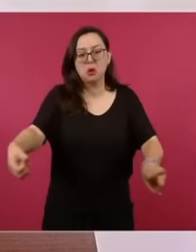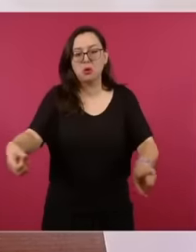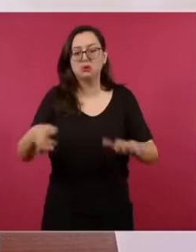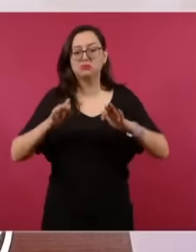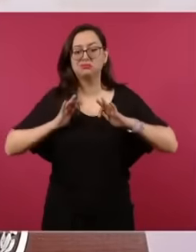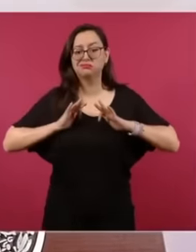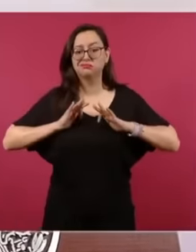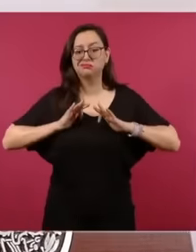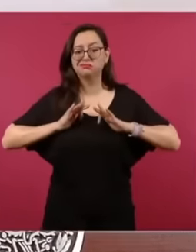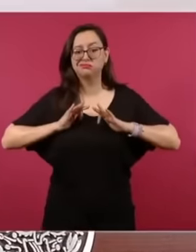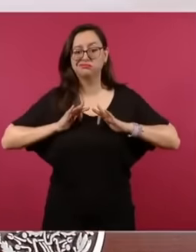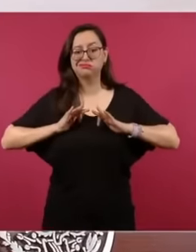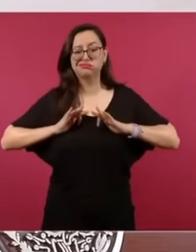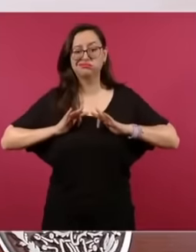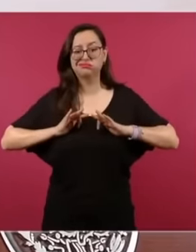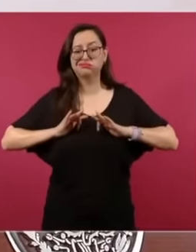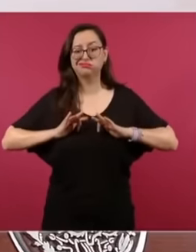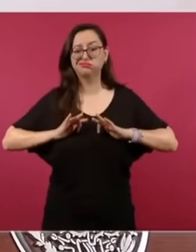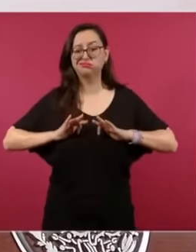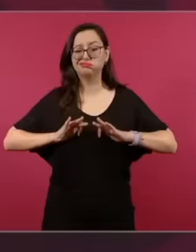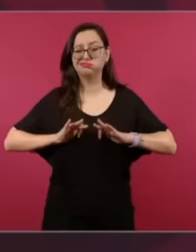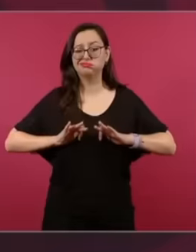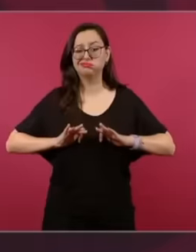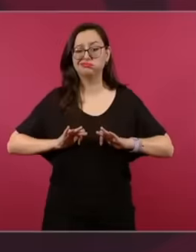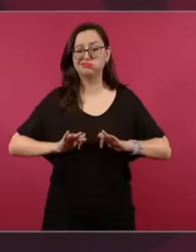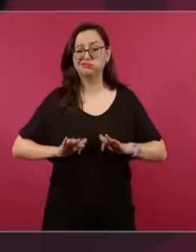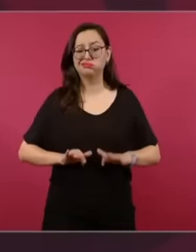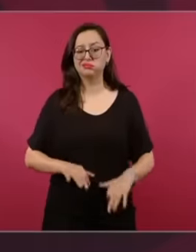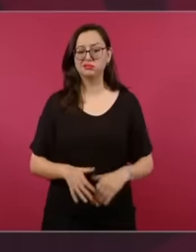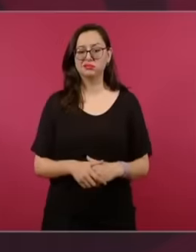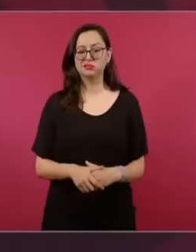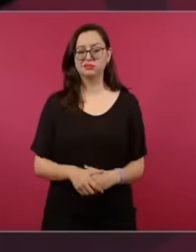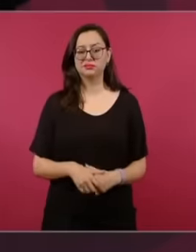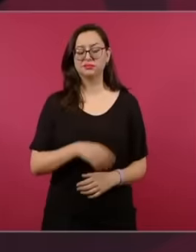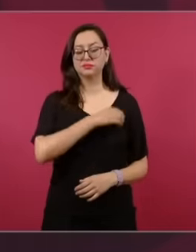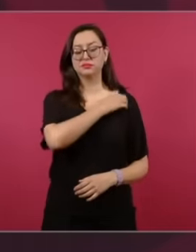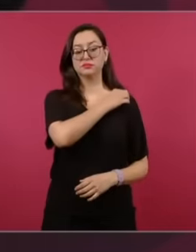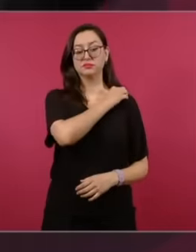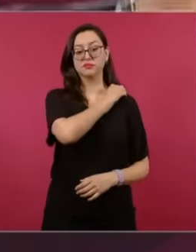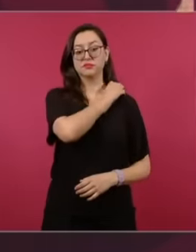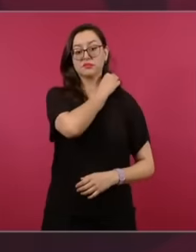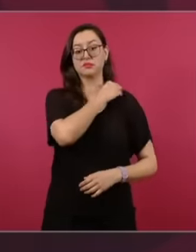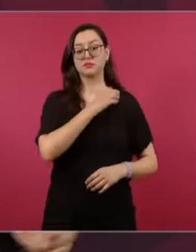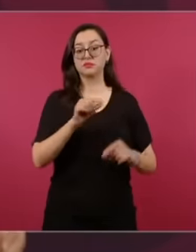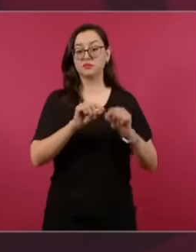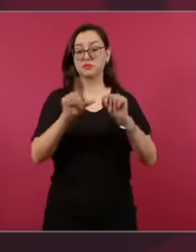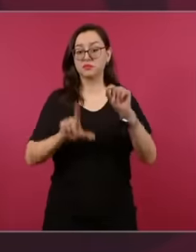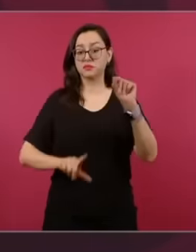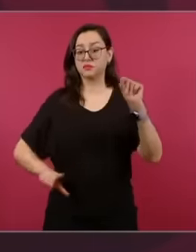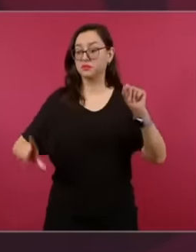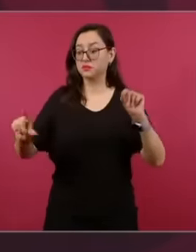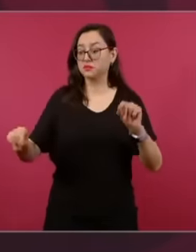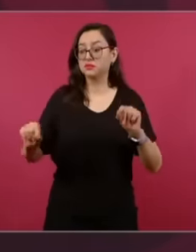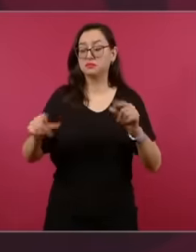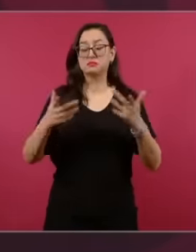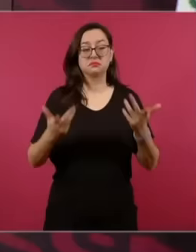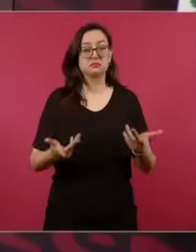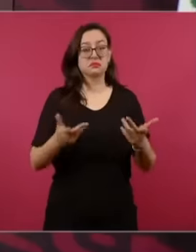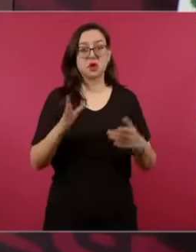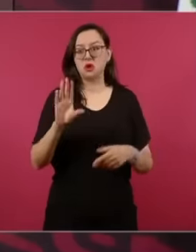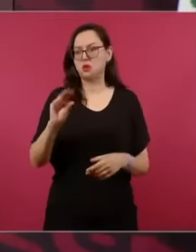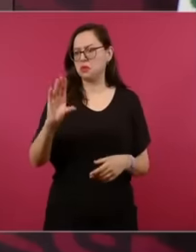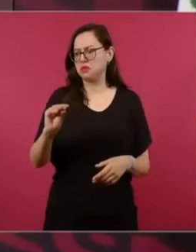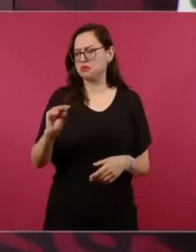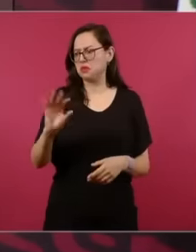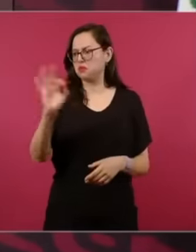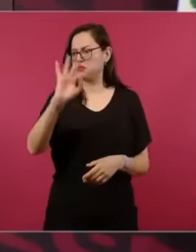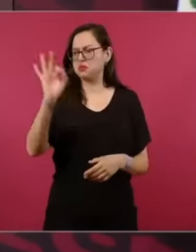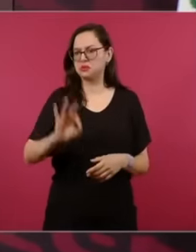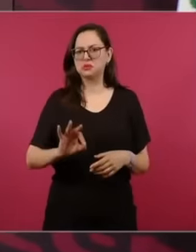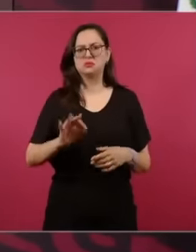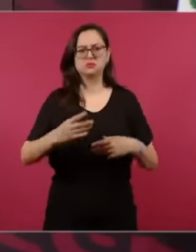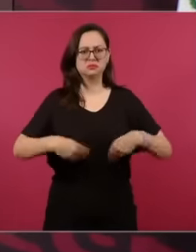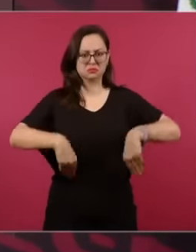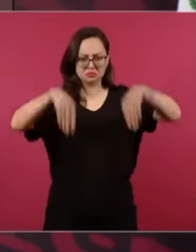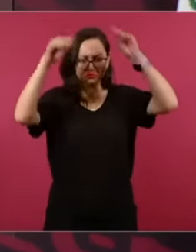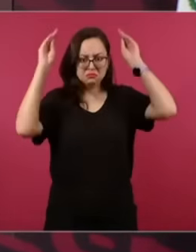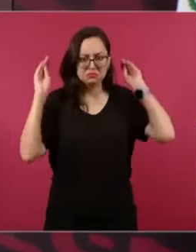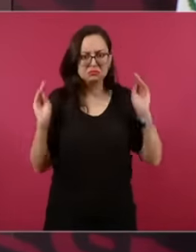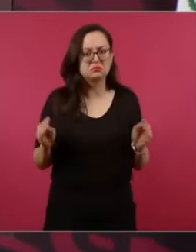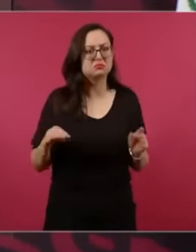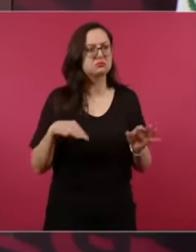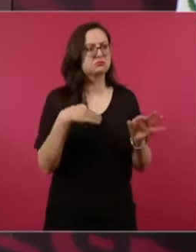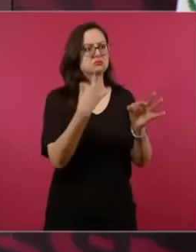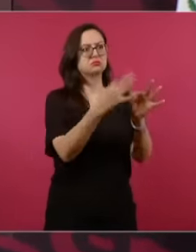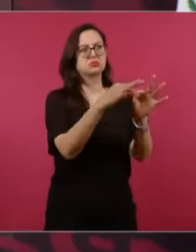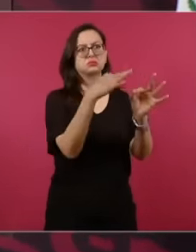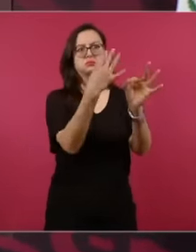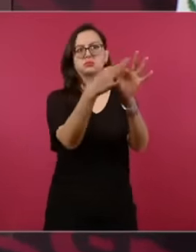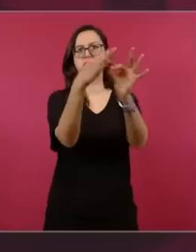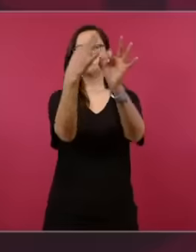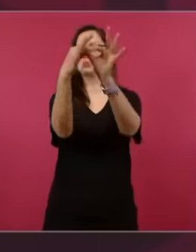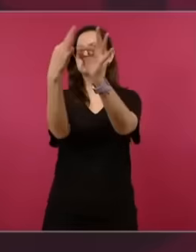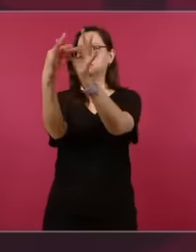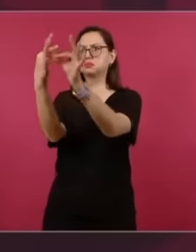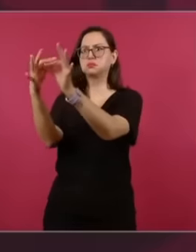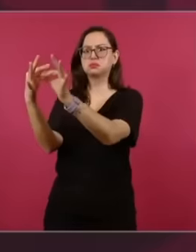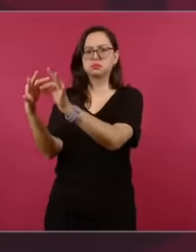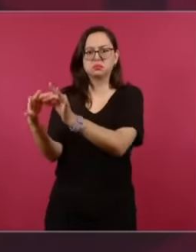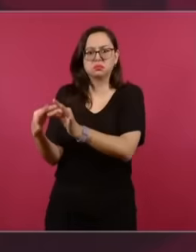and all the polling stations were carefully installed. By the way, my thanks to all those